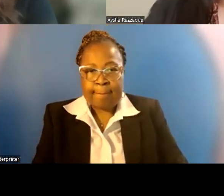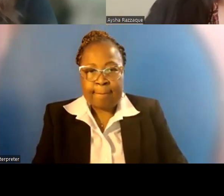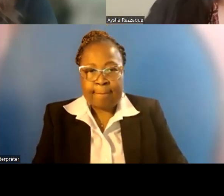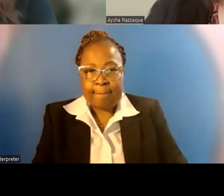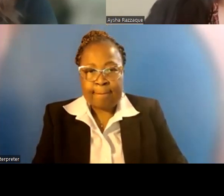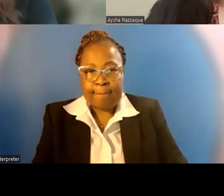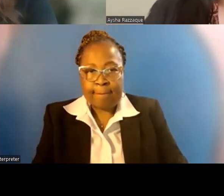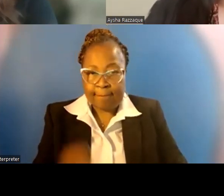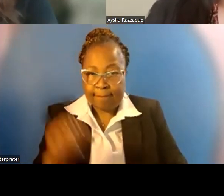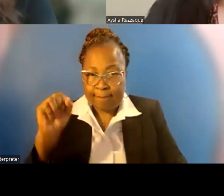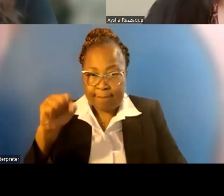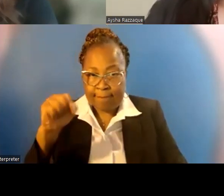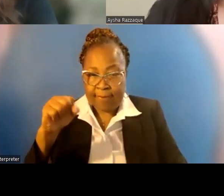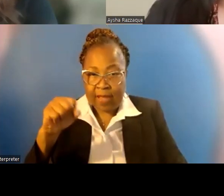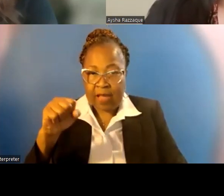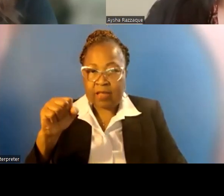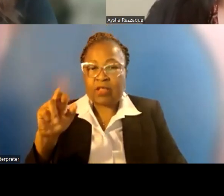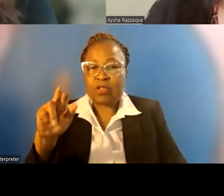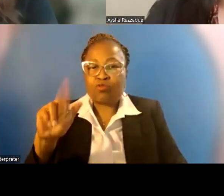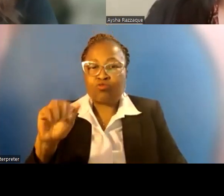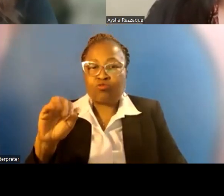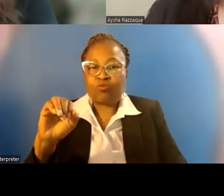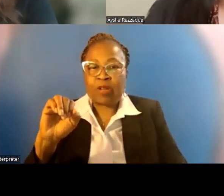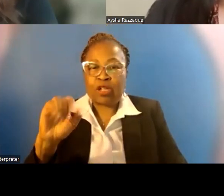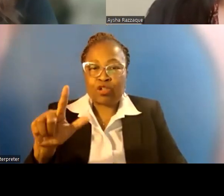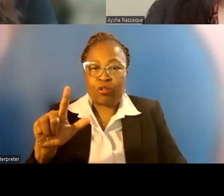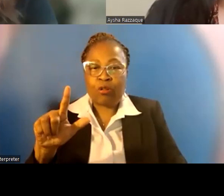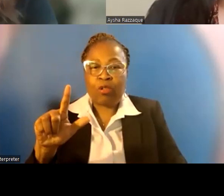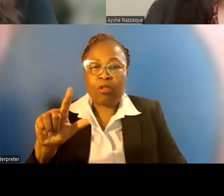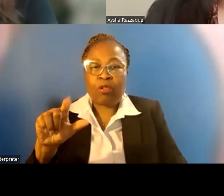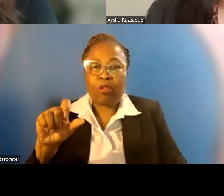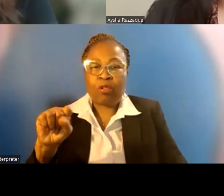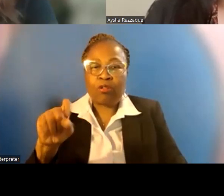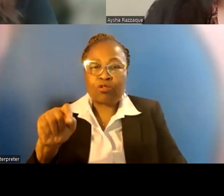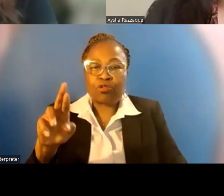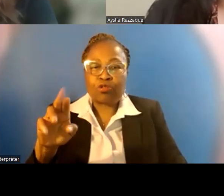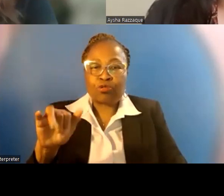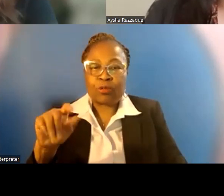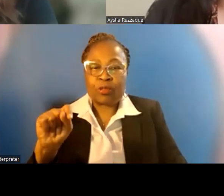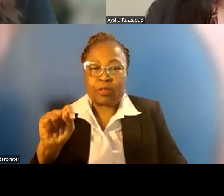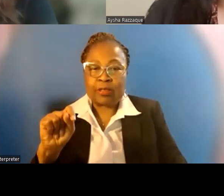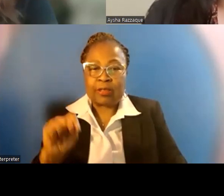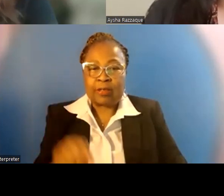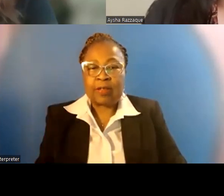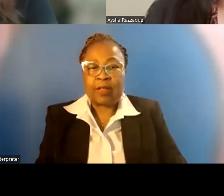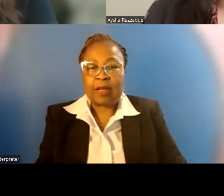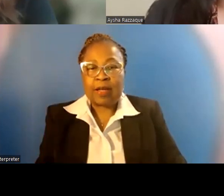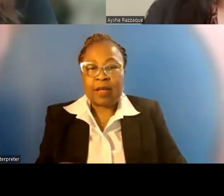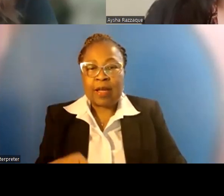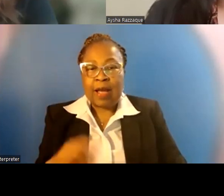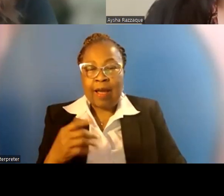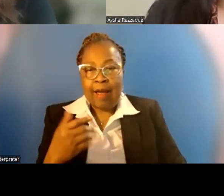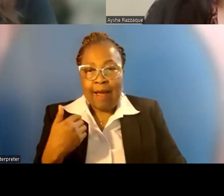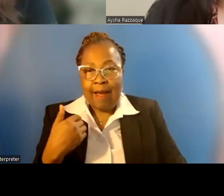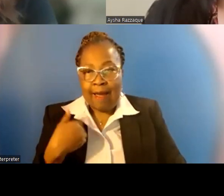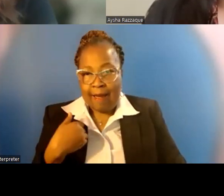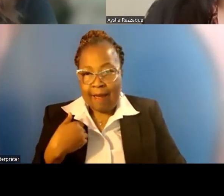Yes, Rachel Stewart. [Rachel] Hi, so I have a couple of questions.